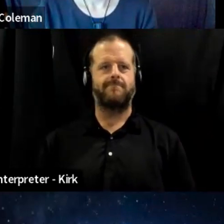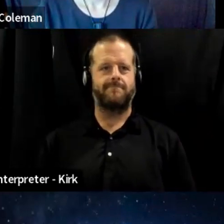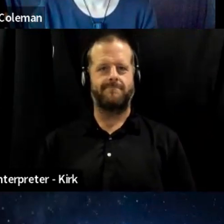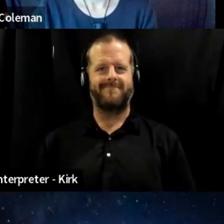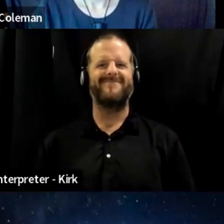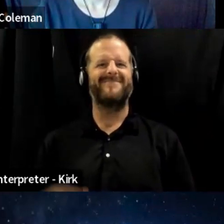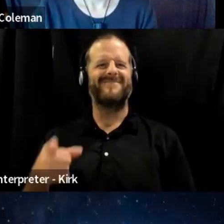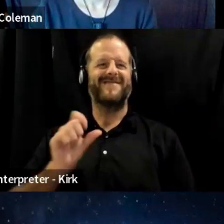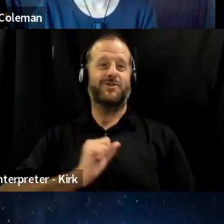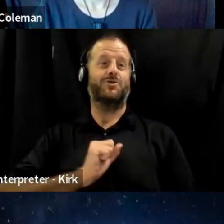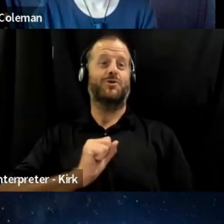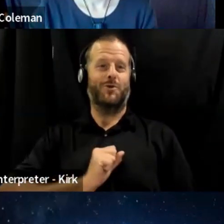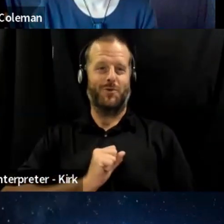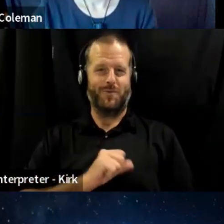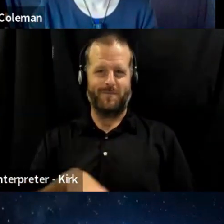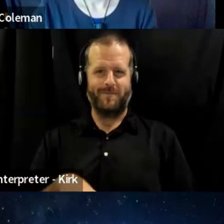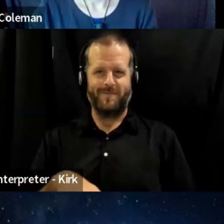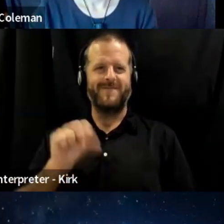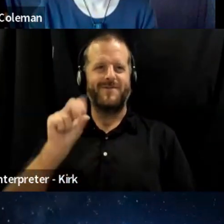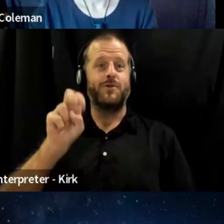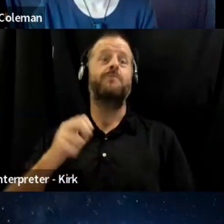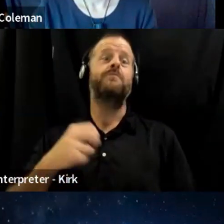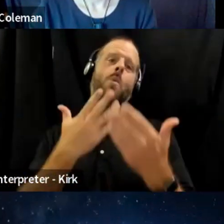This is Sue. . I want to thank you, Joe.